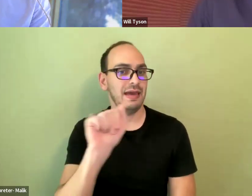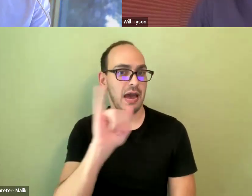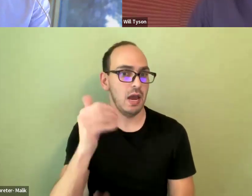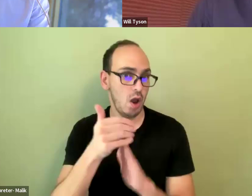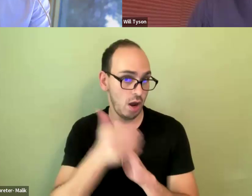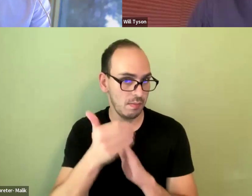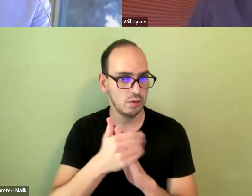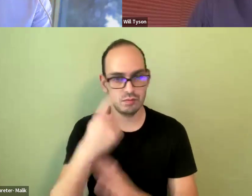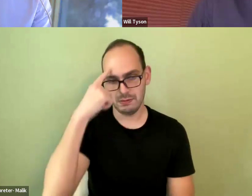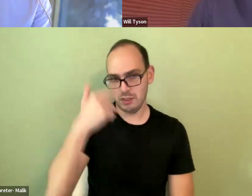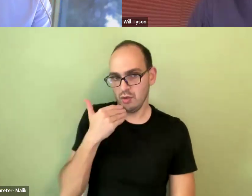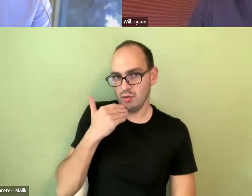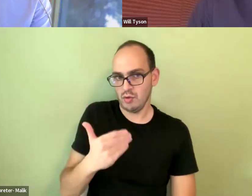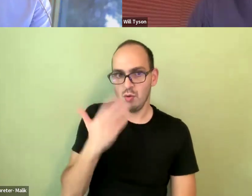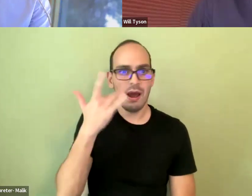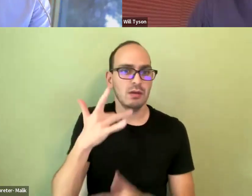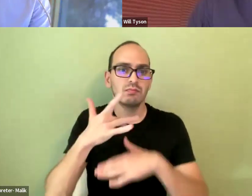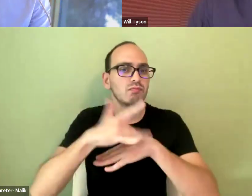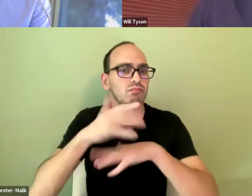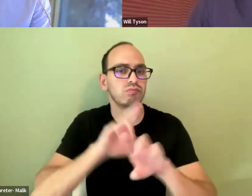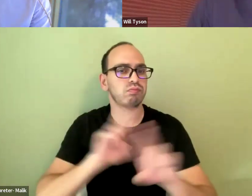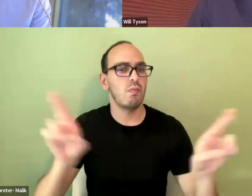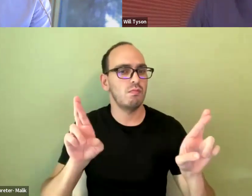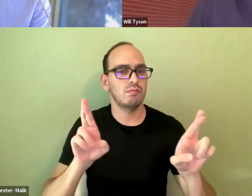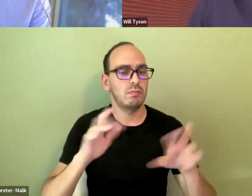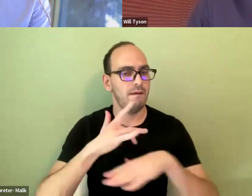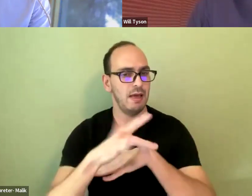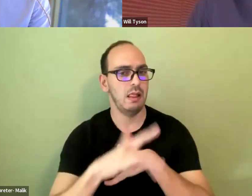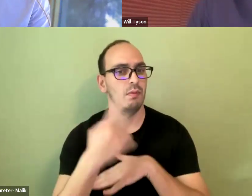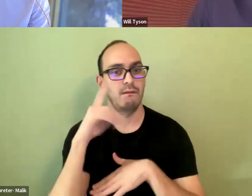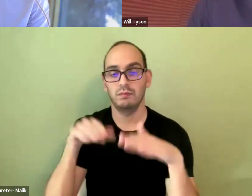We think that is a good thing because it is readily available to institutional researchers with access to light cast.